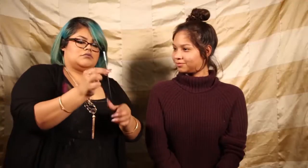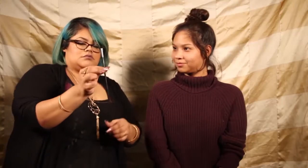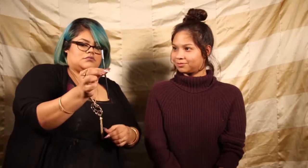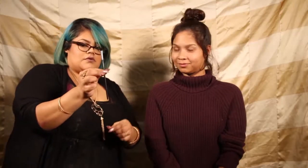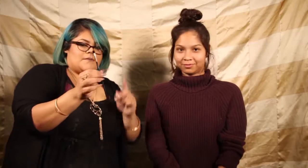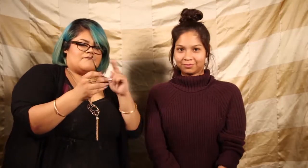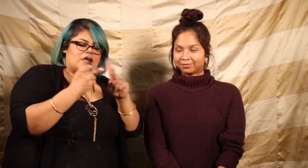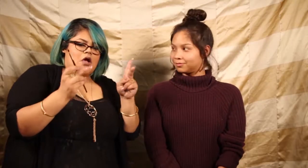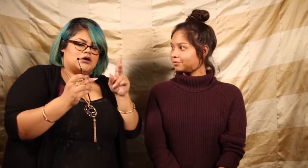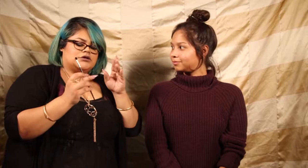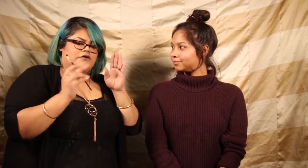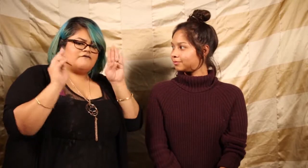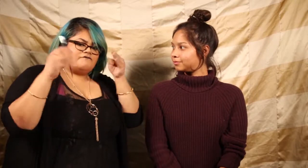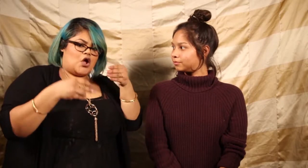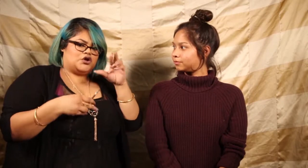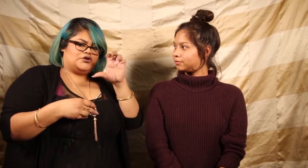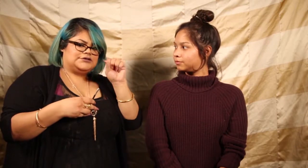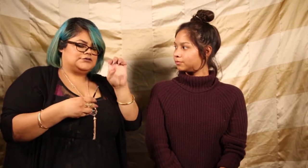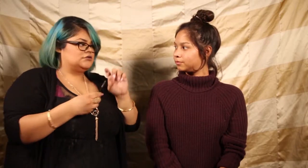This one is for focus crease